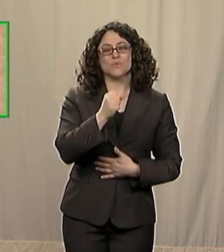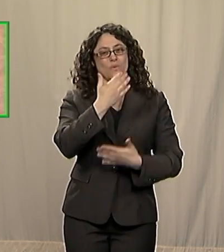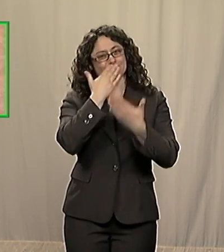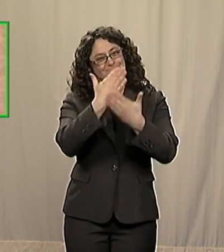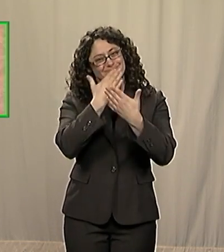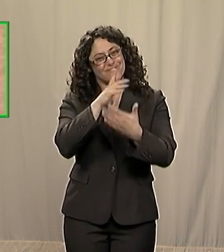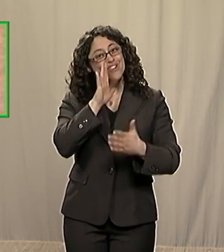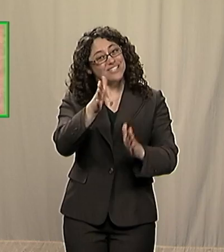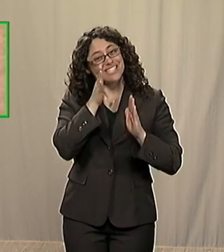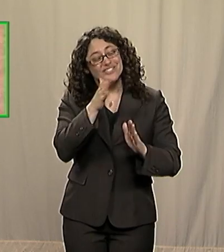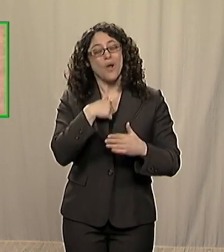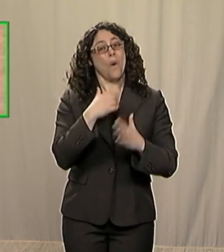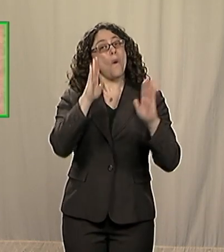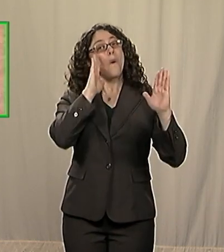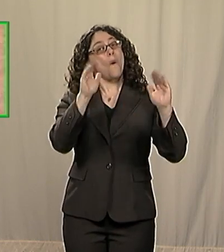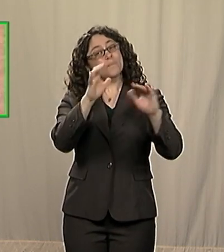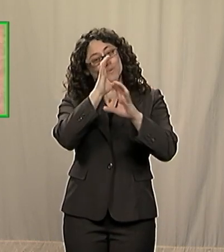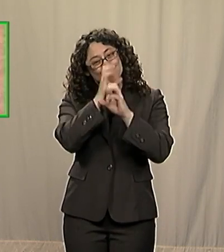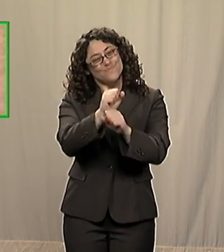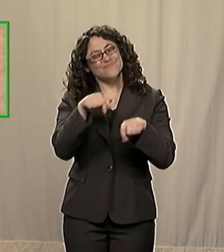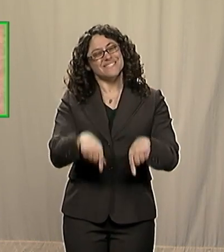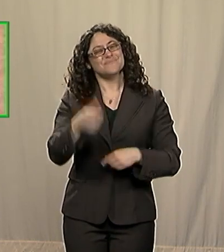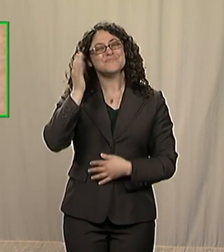and I hope you found this interesting. Thank you very much.